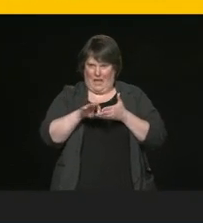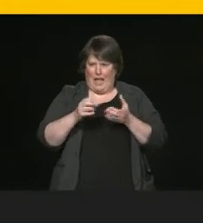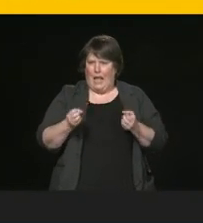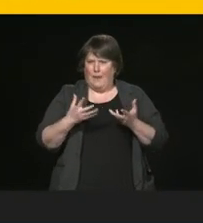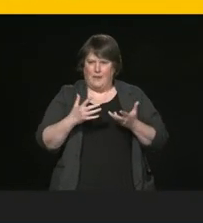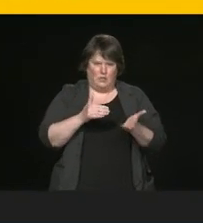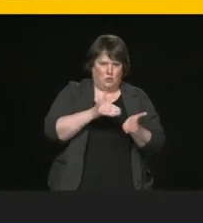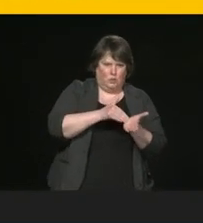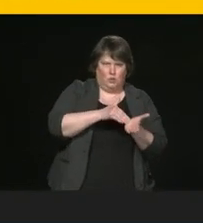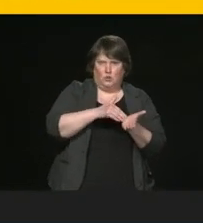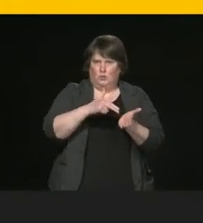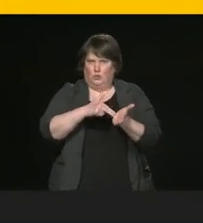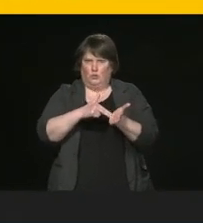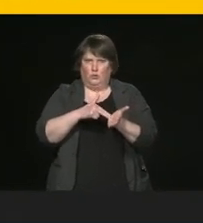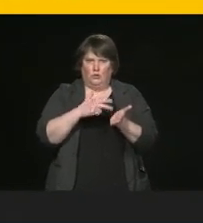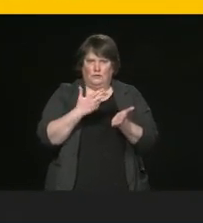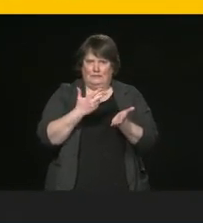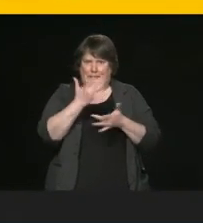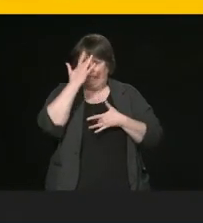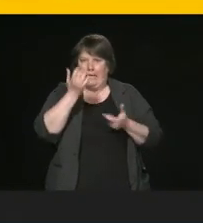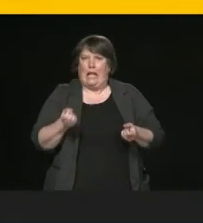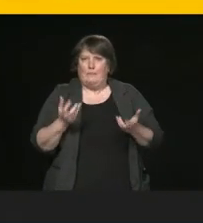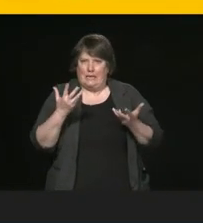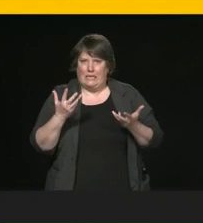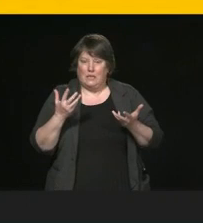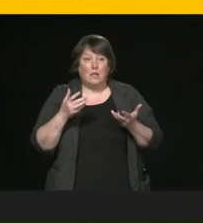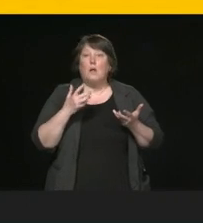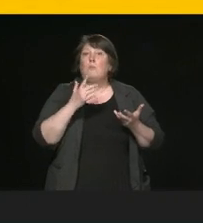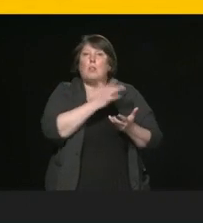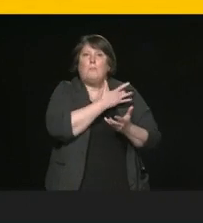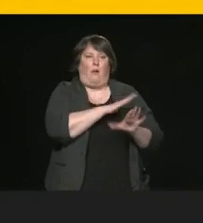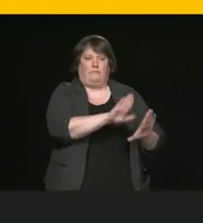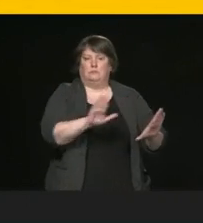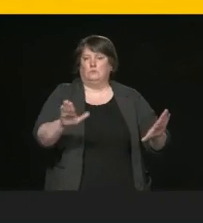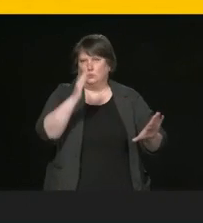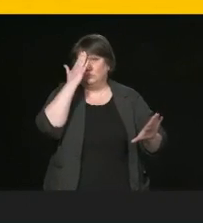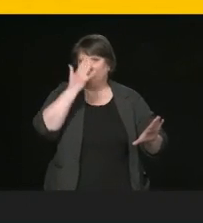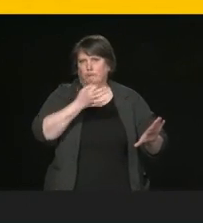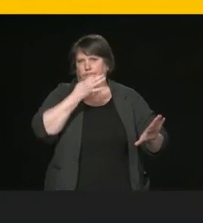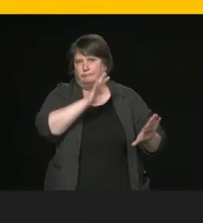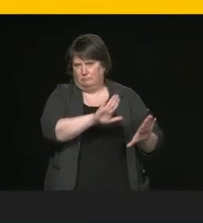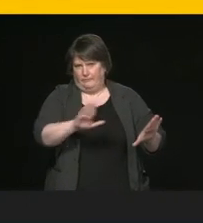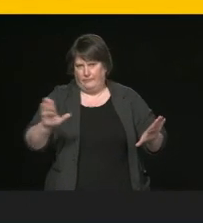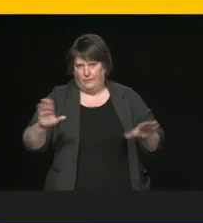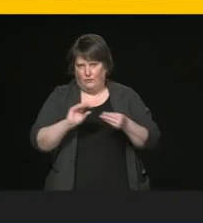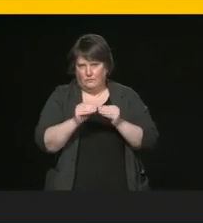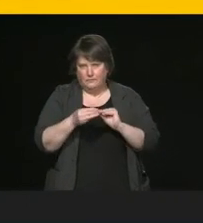OF CASES IN HEALTH CARE WORKERS WHICH THE PROVINCES HAVE MUCH